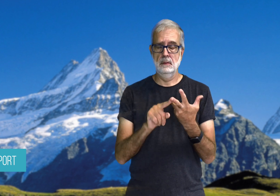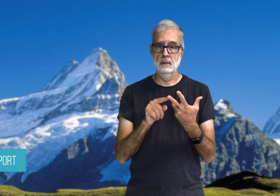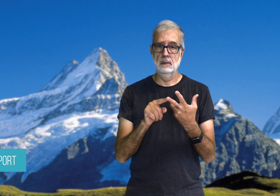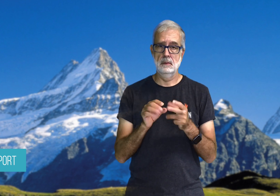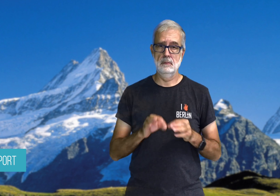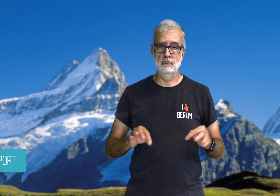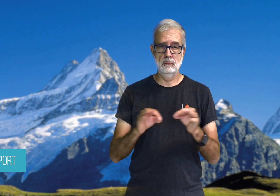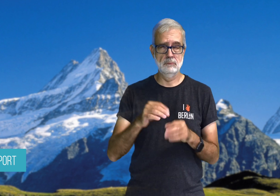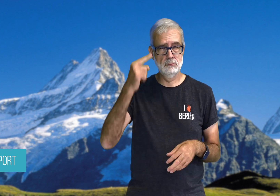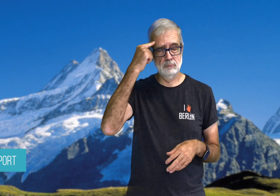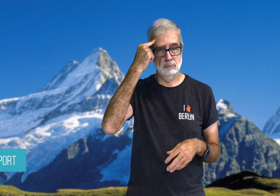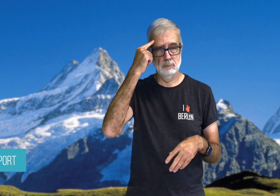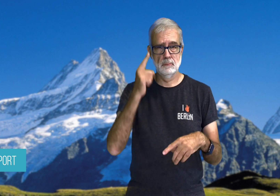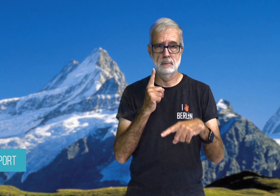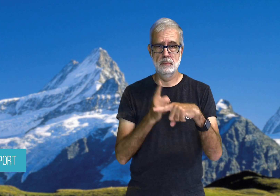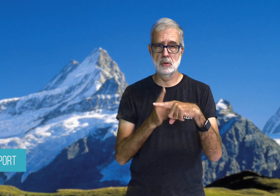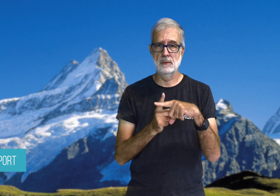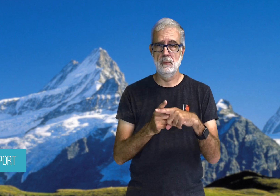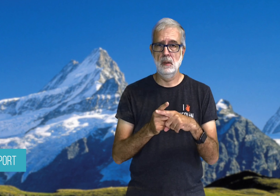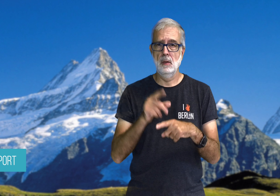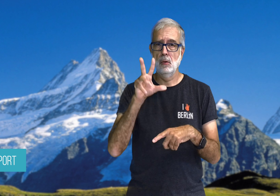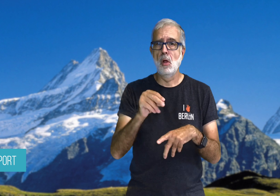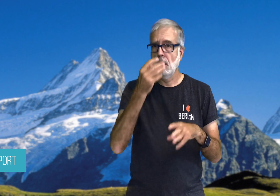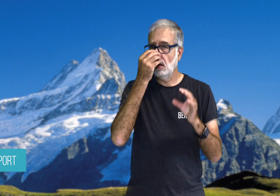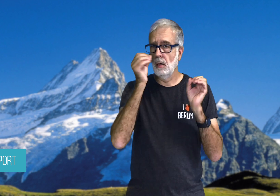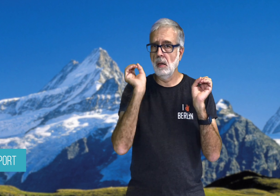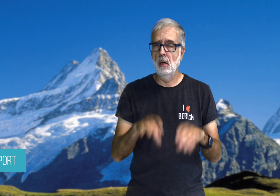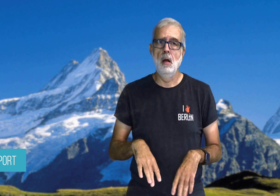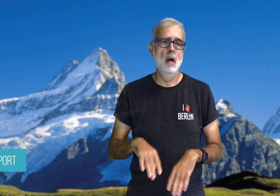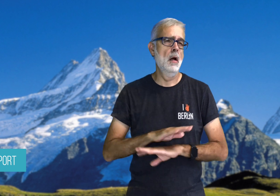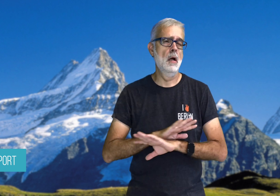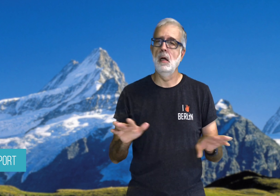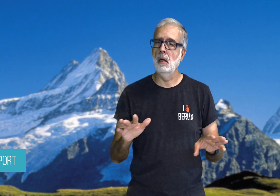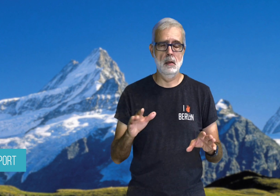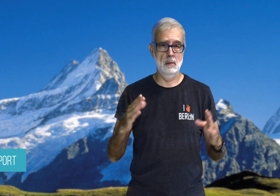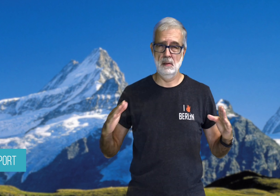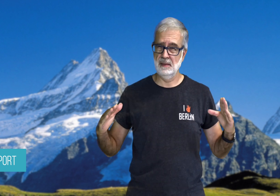and 3. It is important to think positive. You cannot quit. When you reach the top of the mountain,